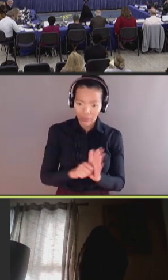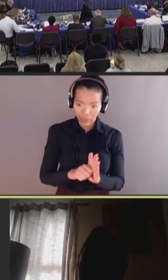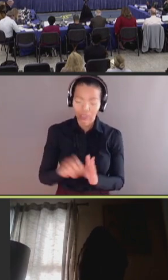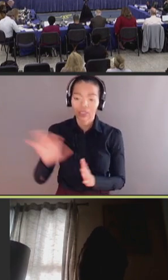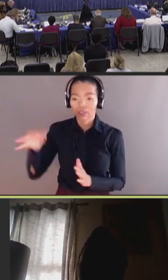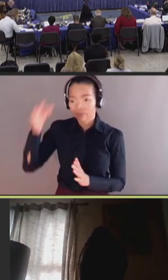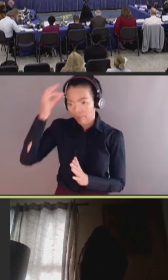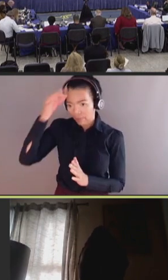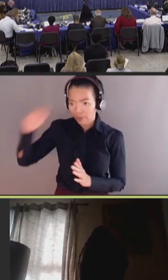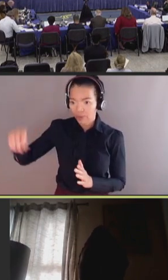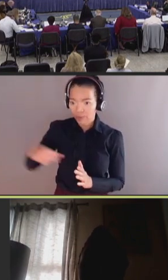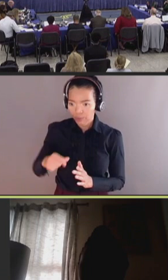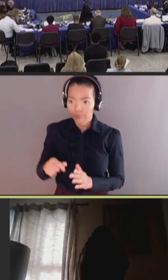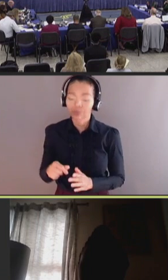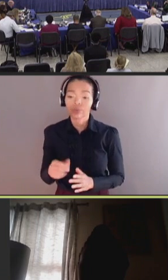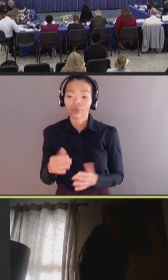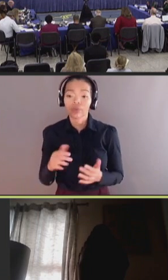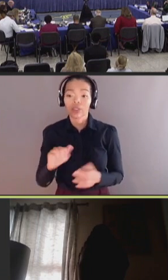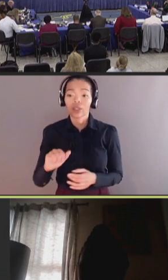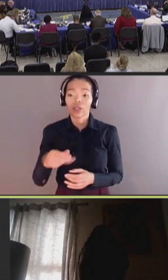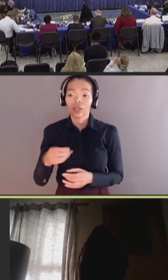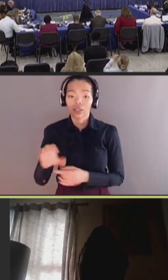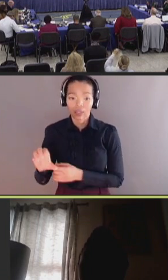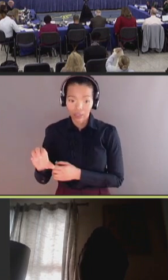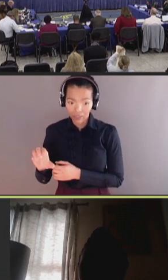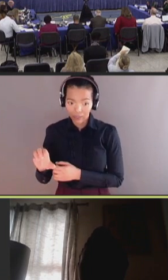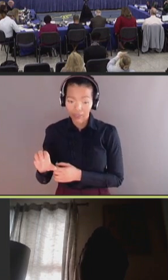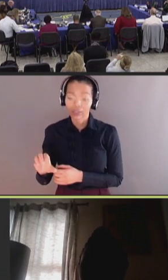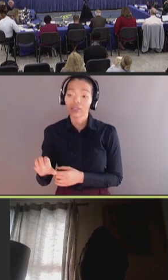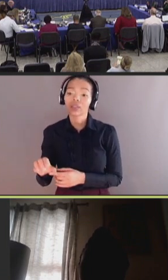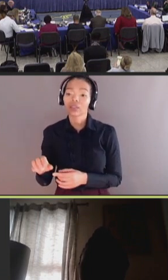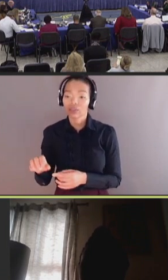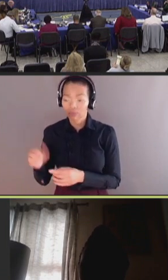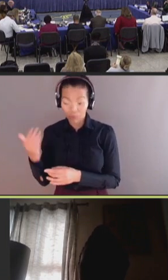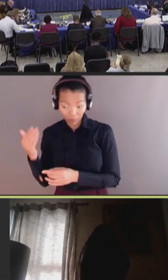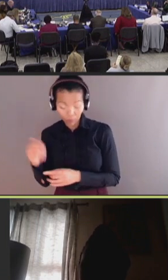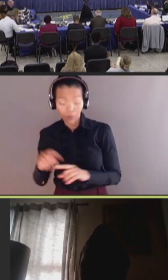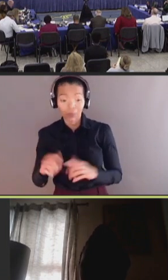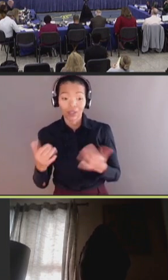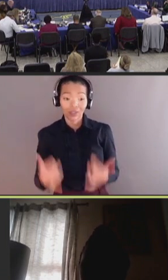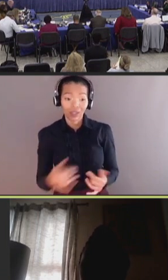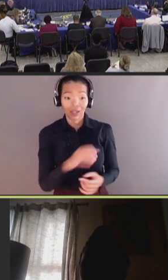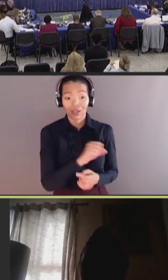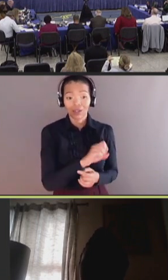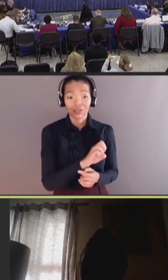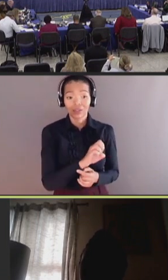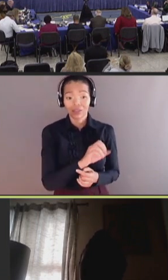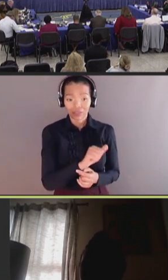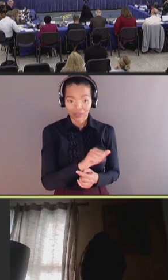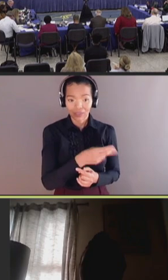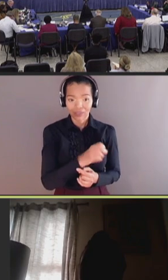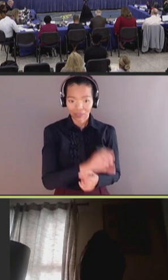SEAHEC now is a standalone nonprofit organization that's headquartered in Nogales, Arizona with a